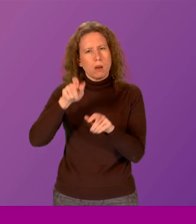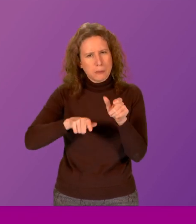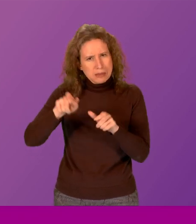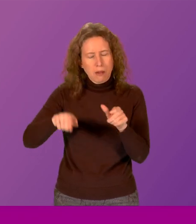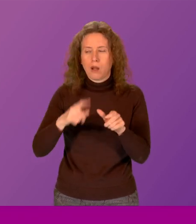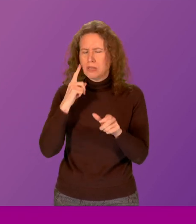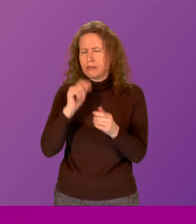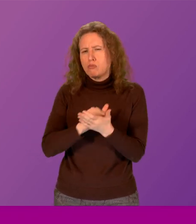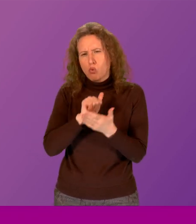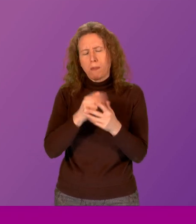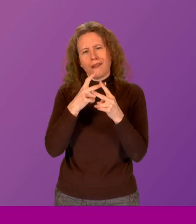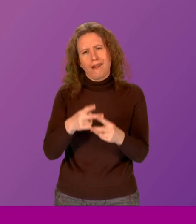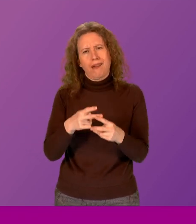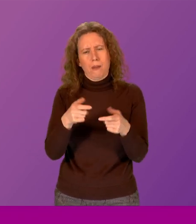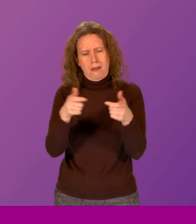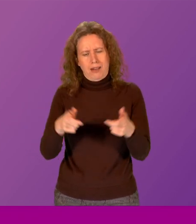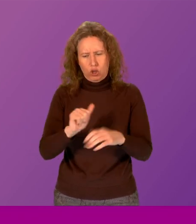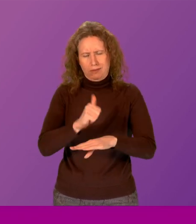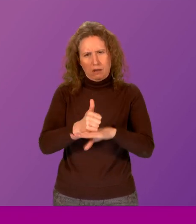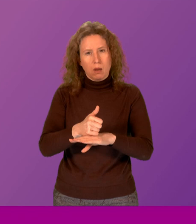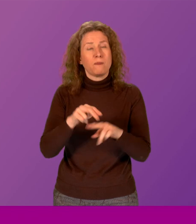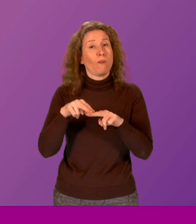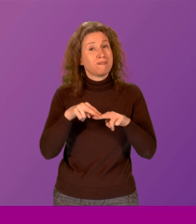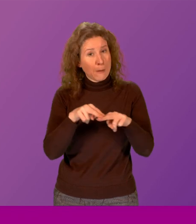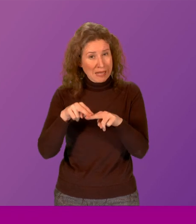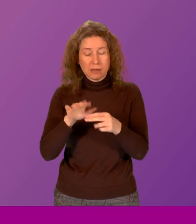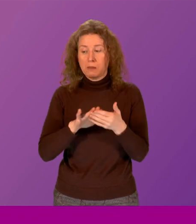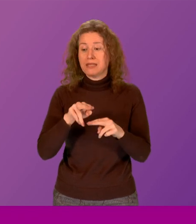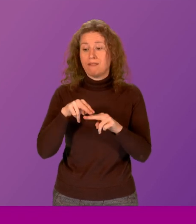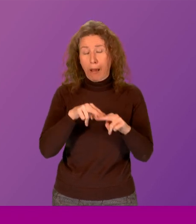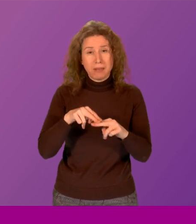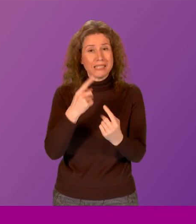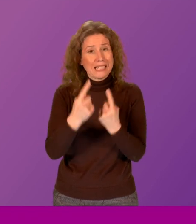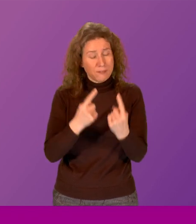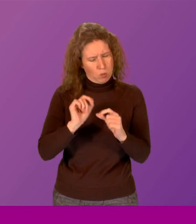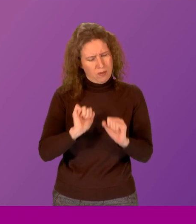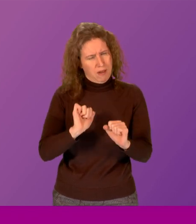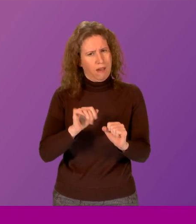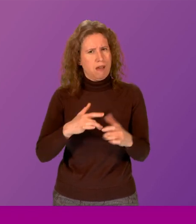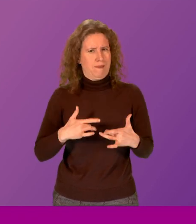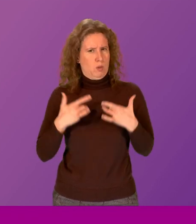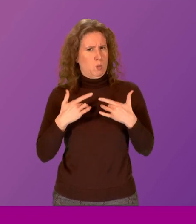care package put in place for families, with families and individuals having that choice taken into account. However, the Government has failed to deliver that,